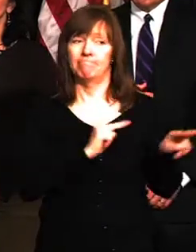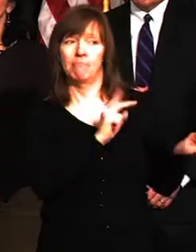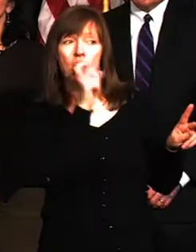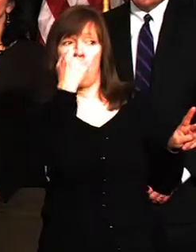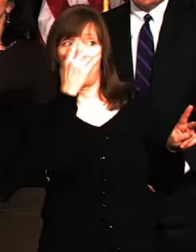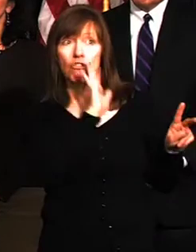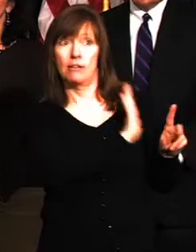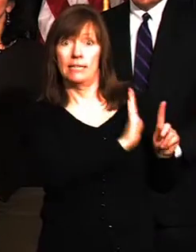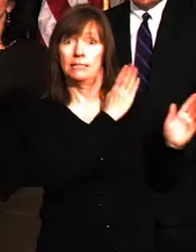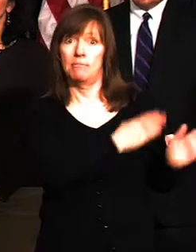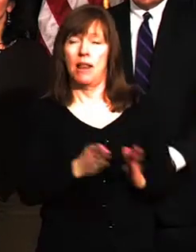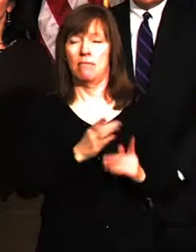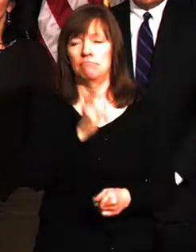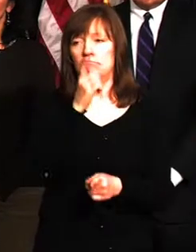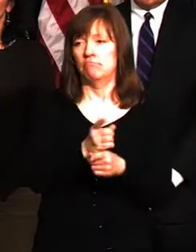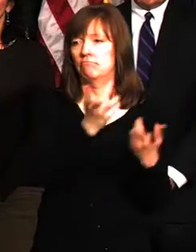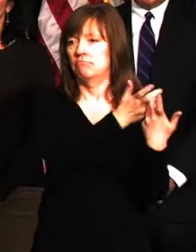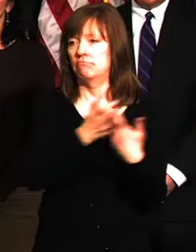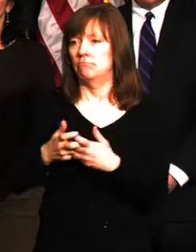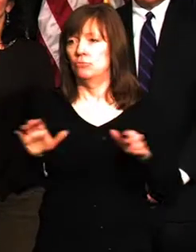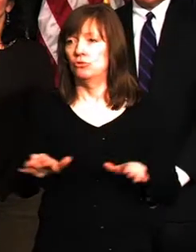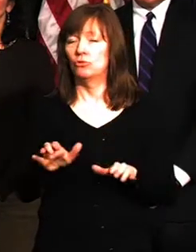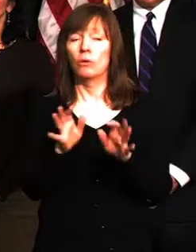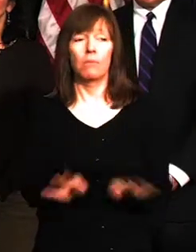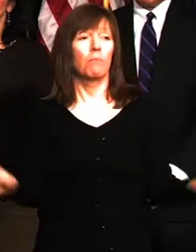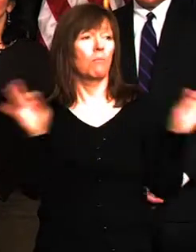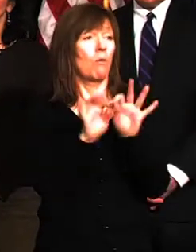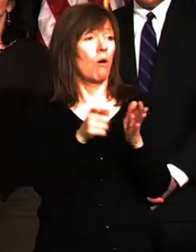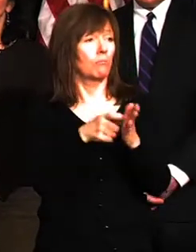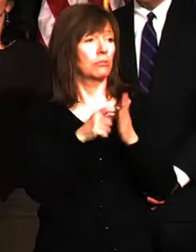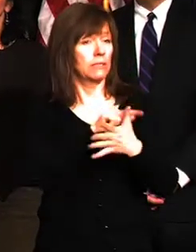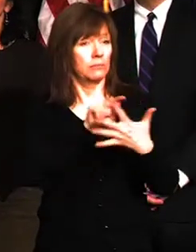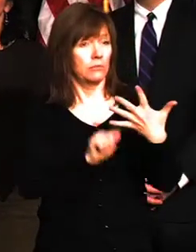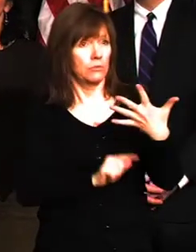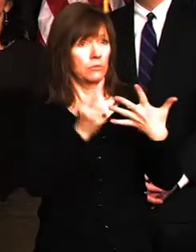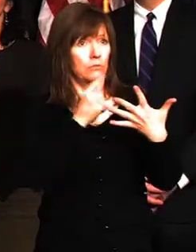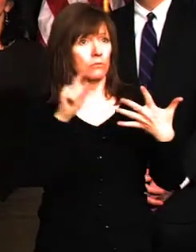hits on all of the important principles for what needs to happen to end homelessness in the